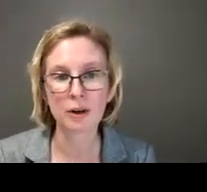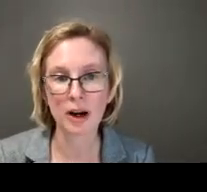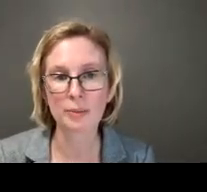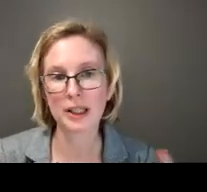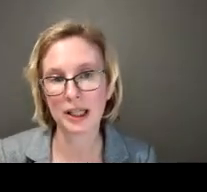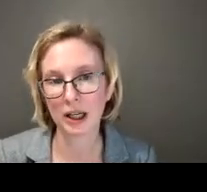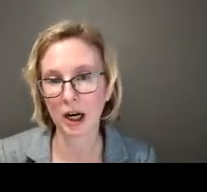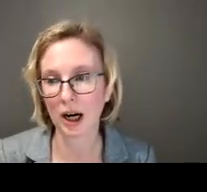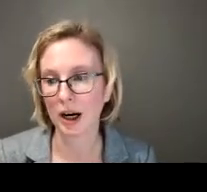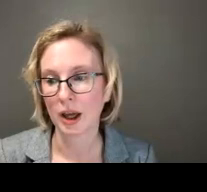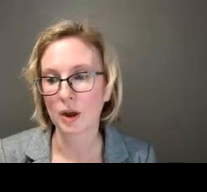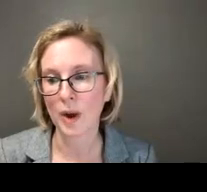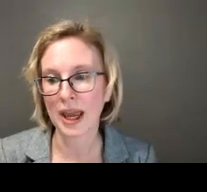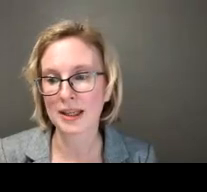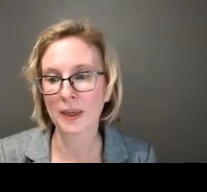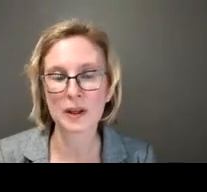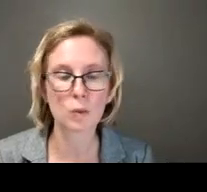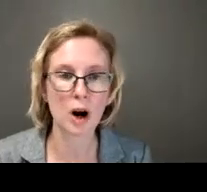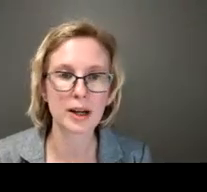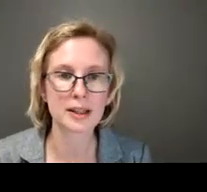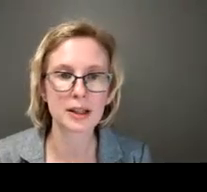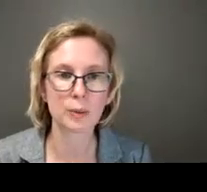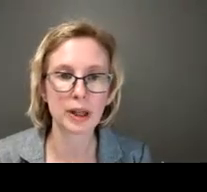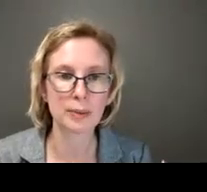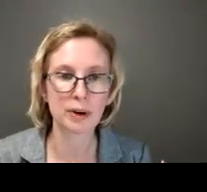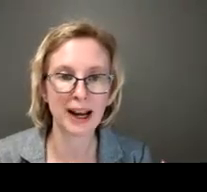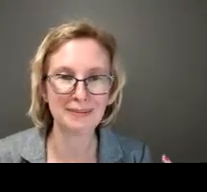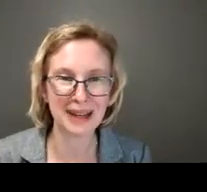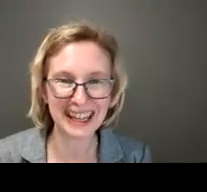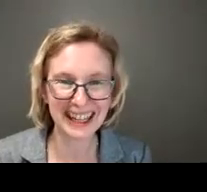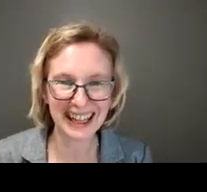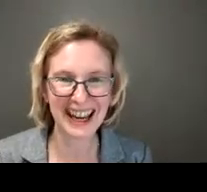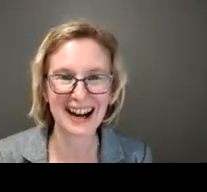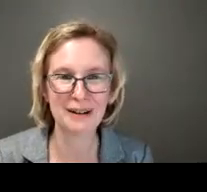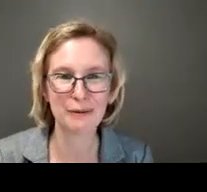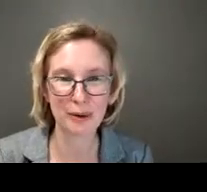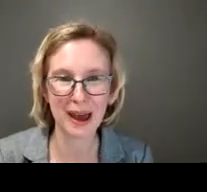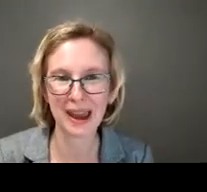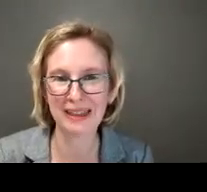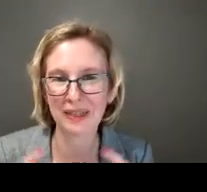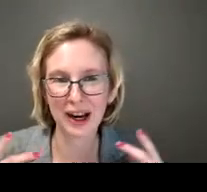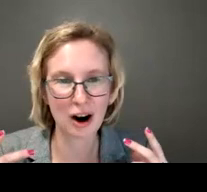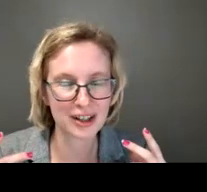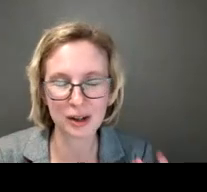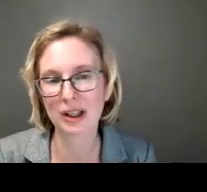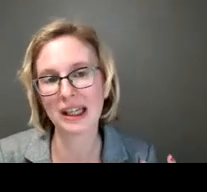incredible to hear the ways that this work is still really providing meaning for them, and that they are still really